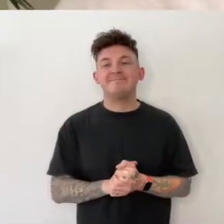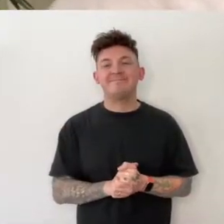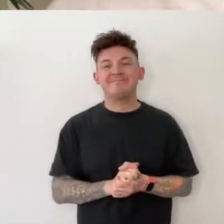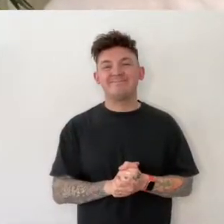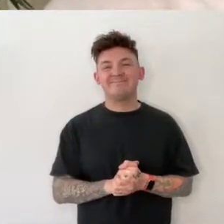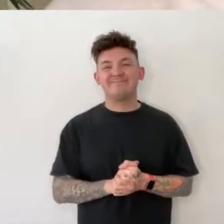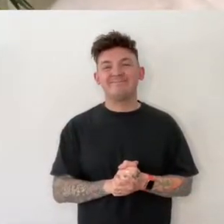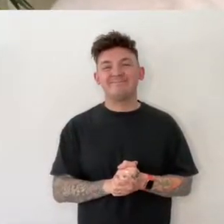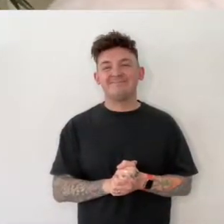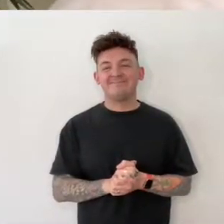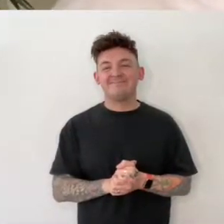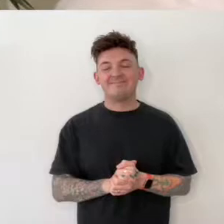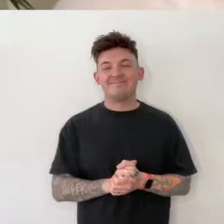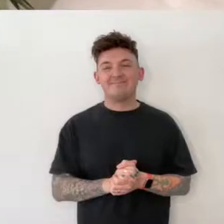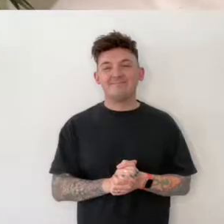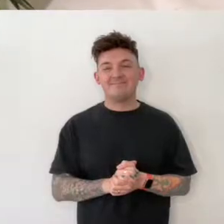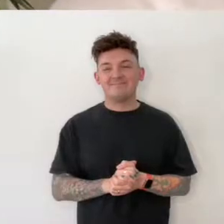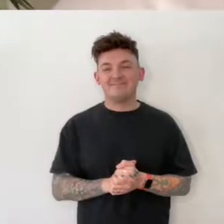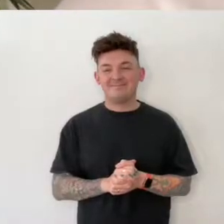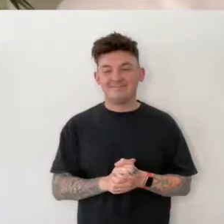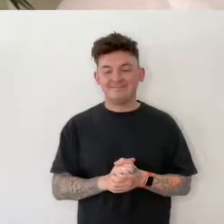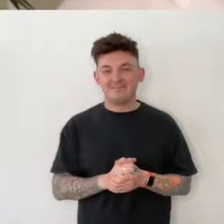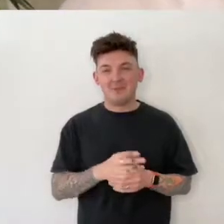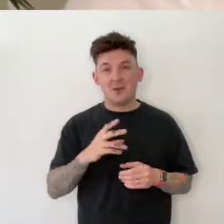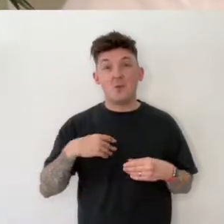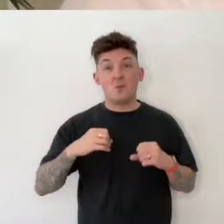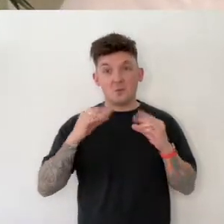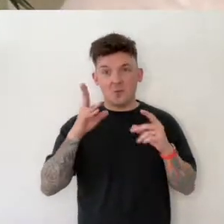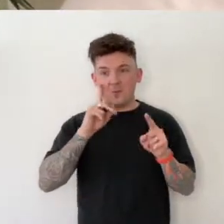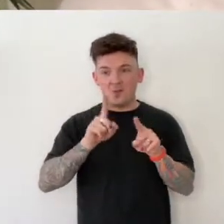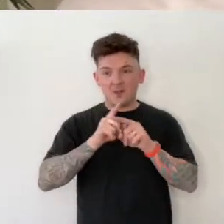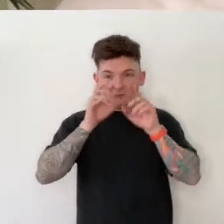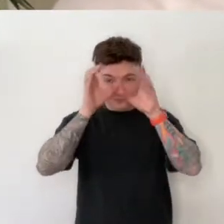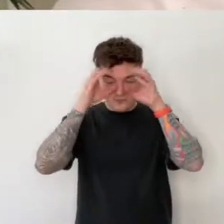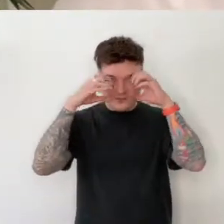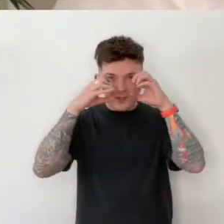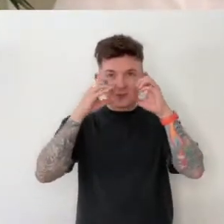to look like a raccoon" yeah and i think that's one of the things you just need to be a bit